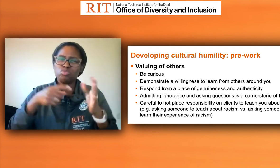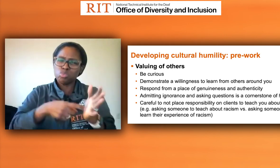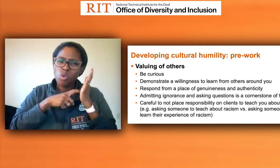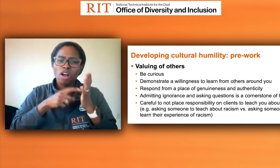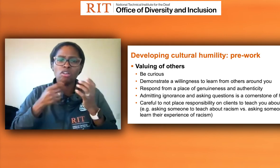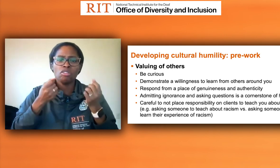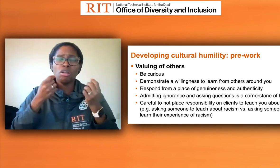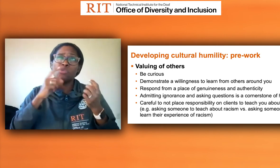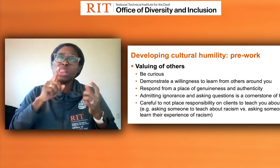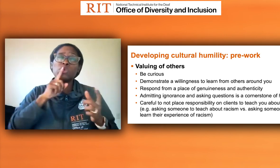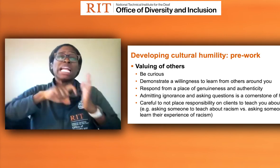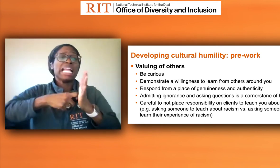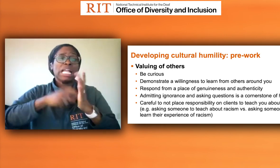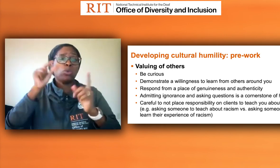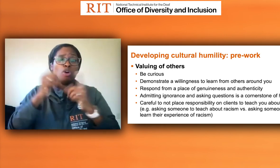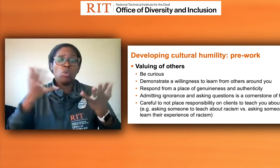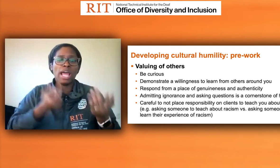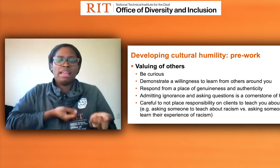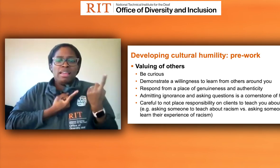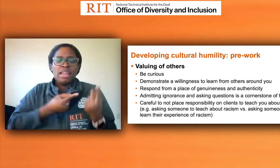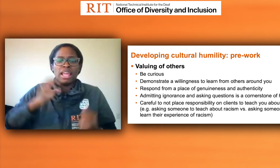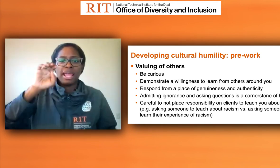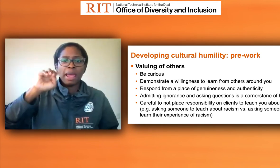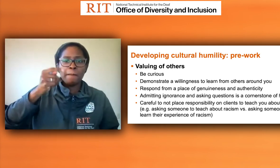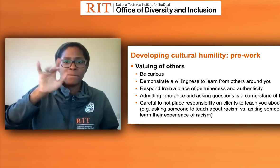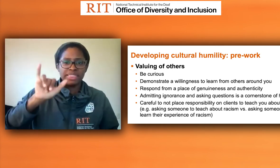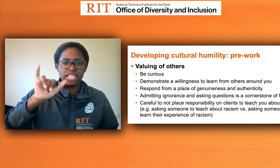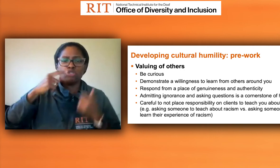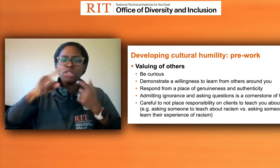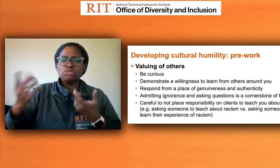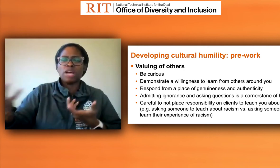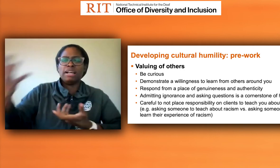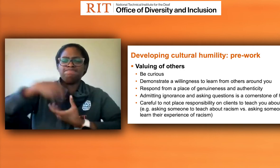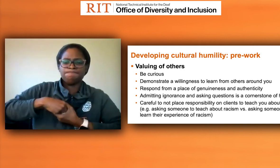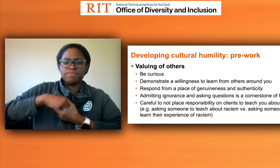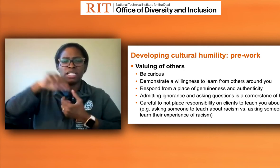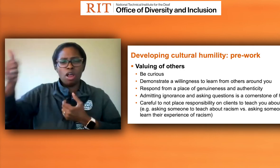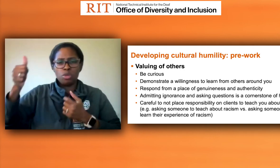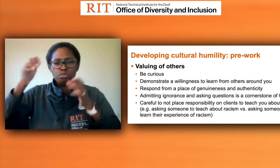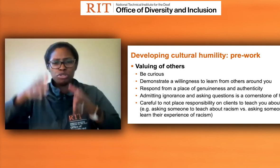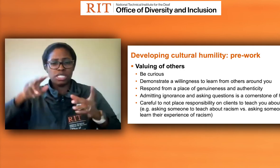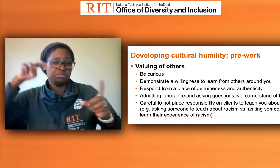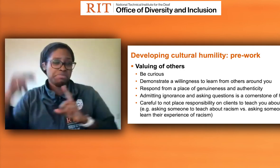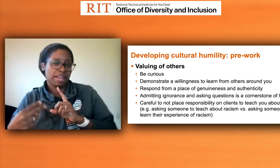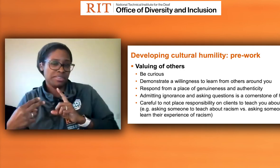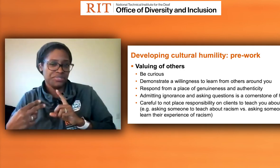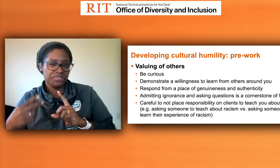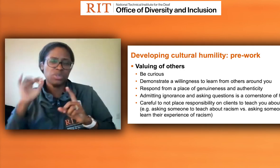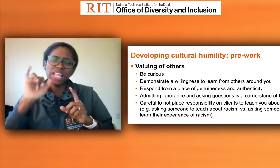And if you want to have a strong relationship with BIPOC people, empathy is absolutely crucial. Again, understanding people's perspectives